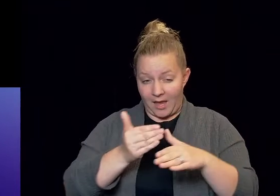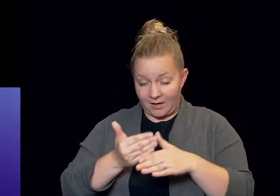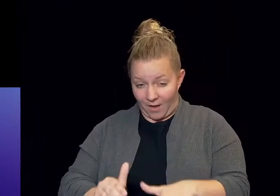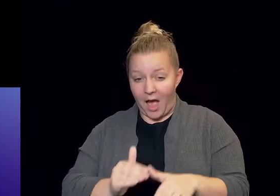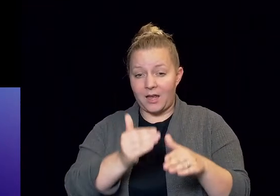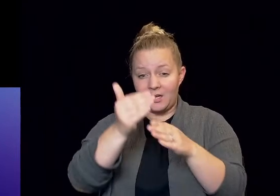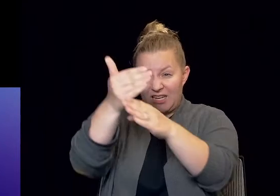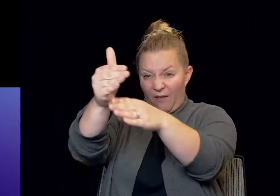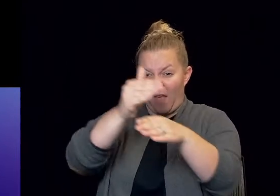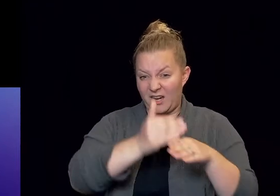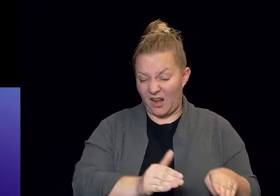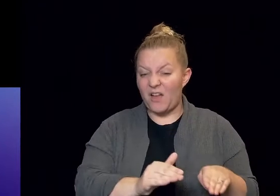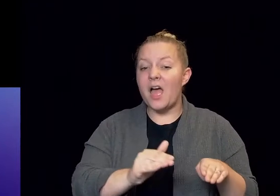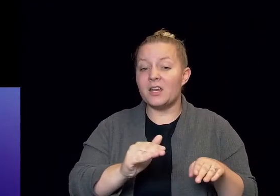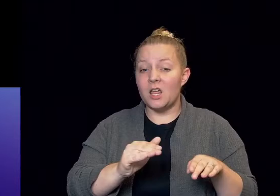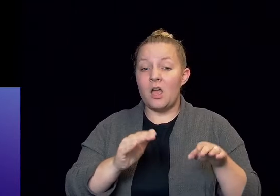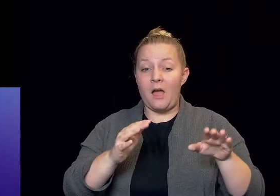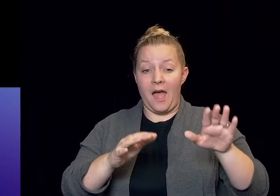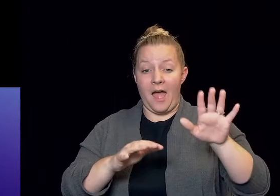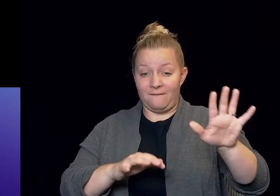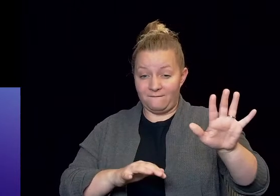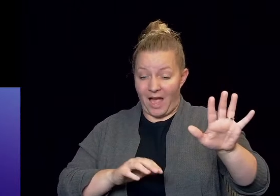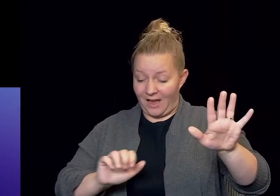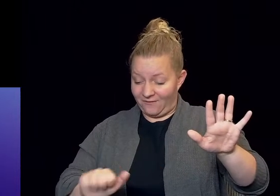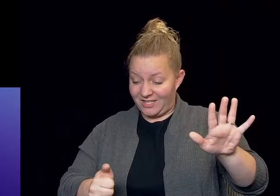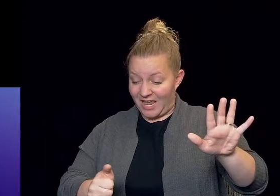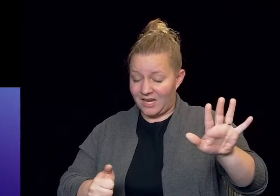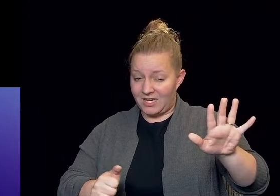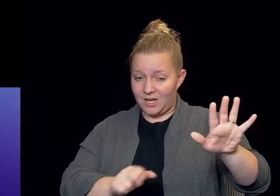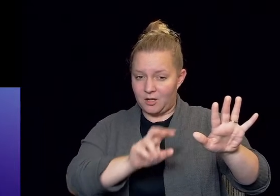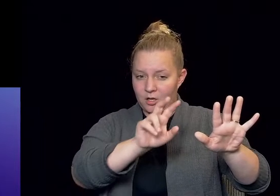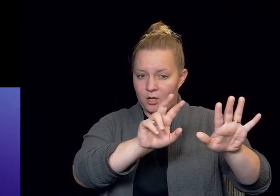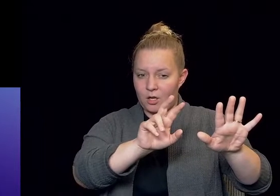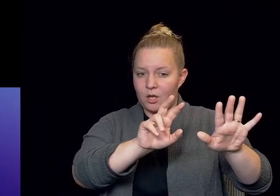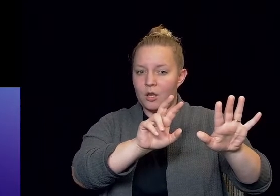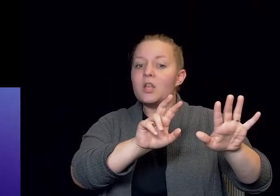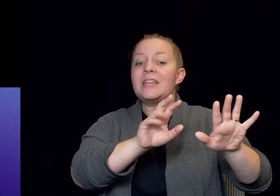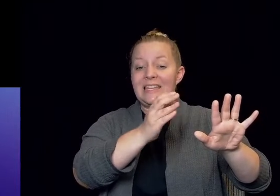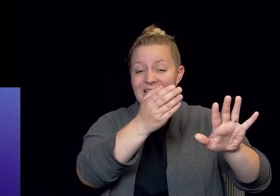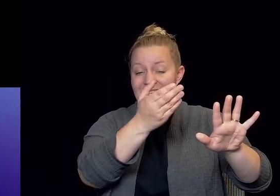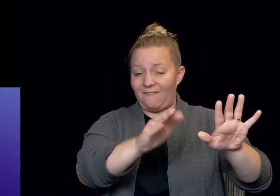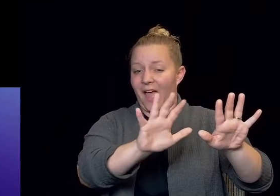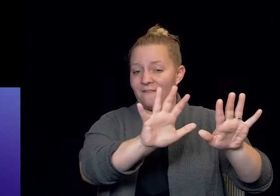bottom right, I know that 5 goes into both. So, when I divide by 5, I get 1. When I divide 10 by 5, I get 2.